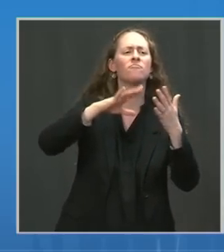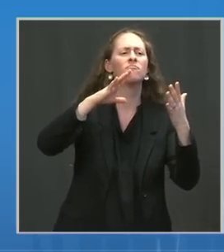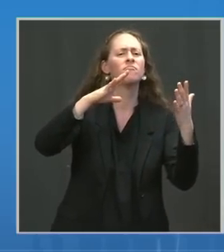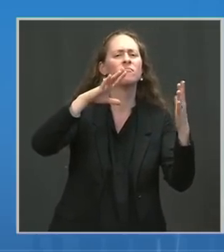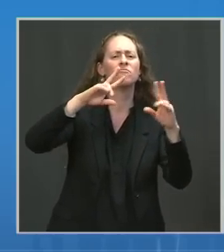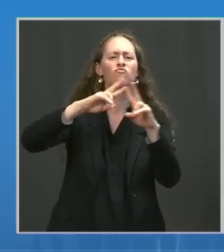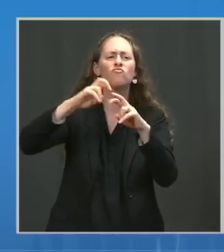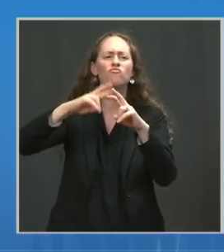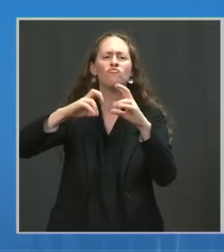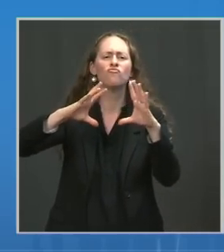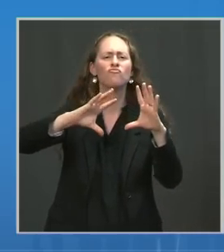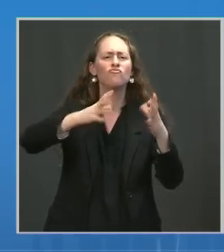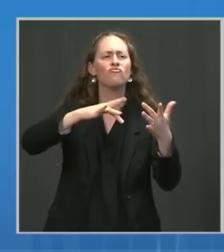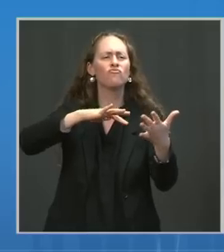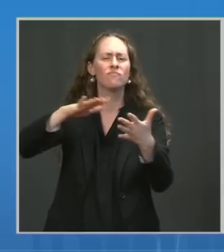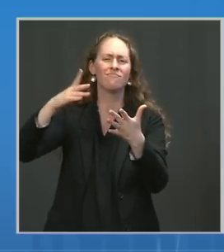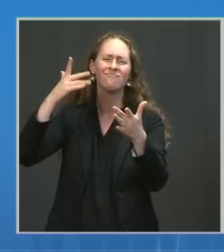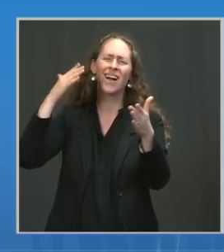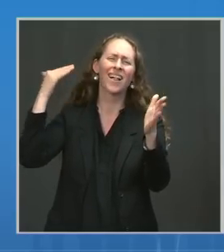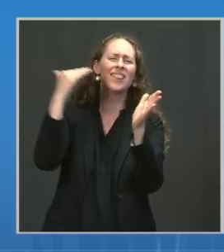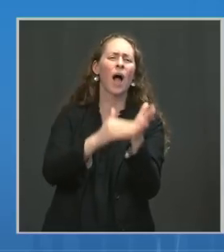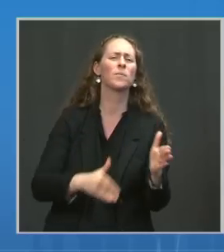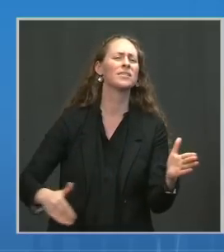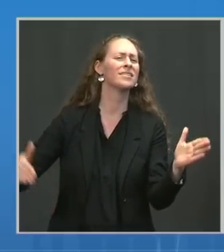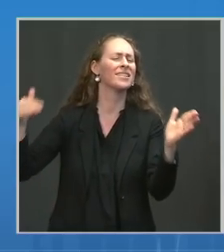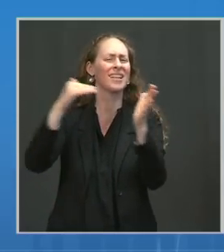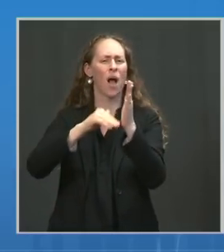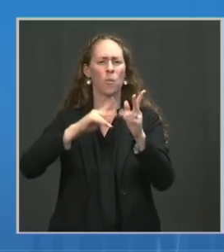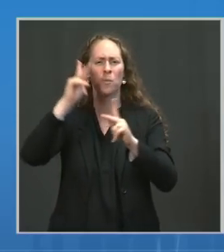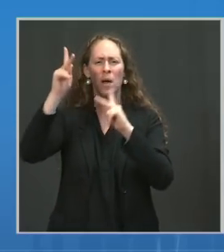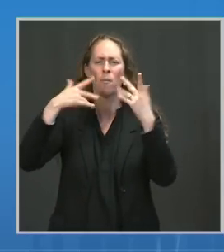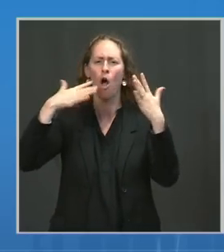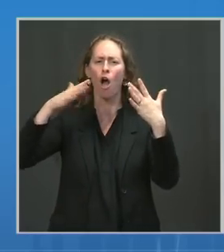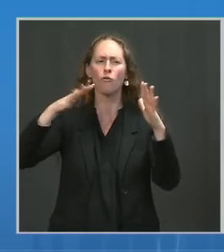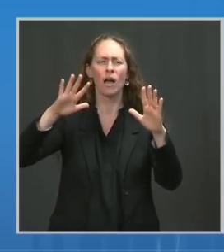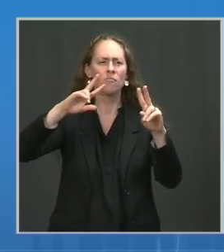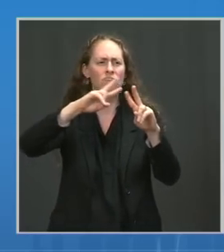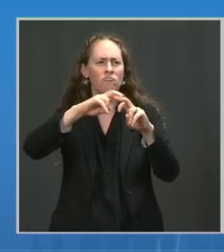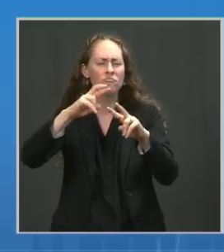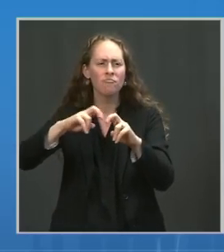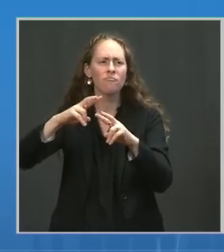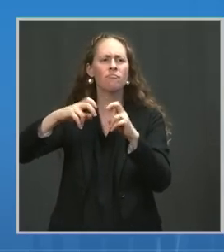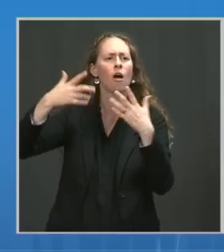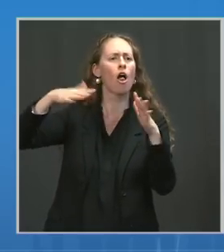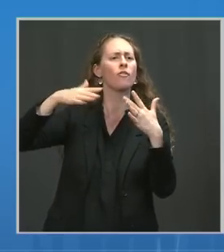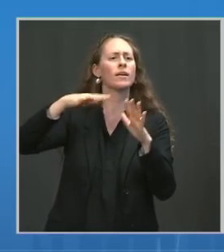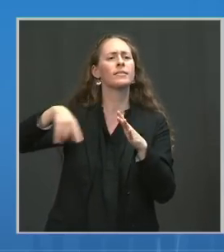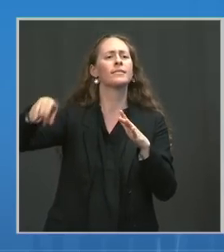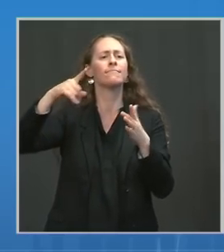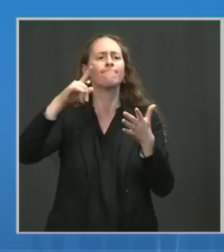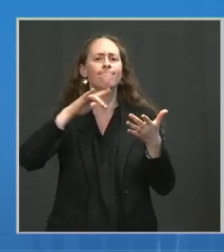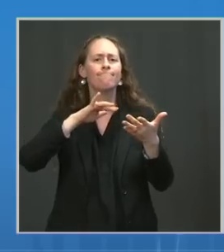where some of them are actually doing weekly PCR testing. These are cohorts of essential workers and healthcare workers.